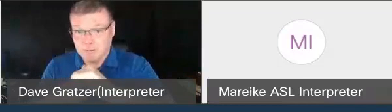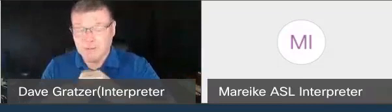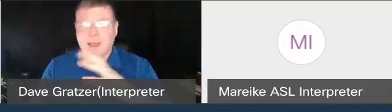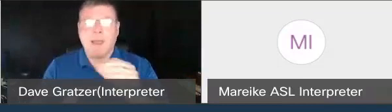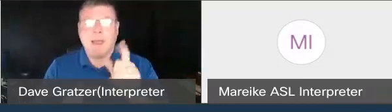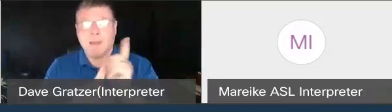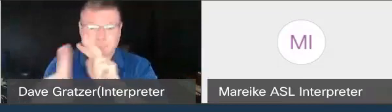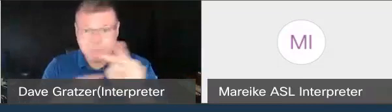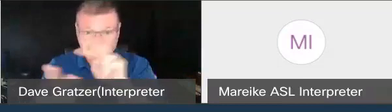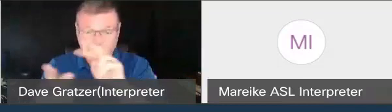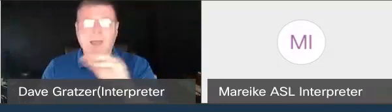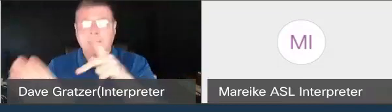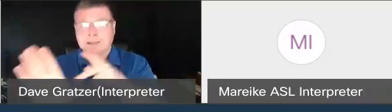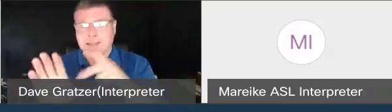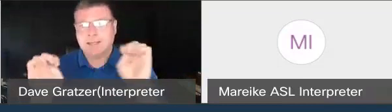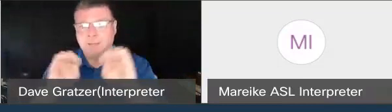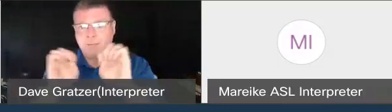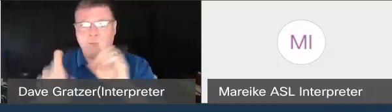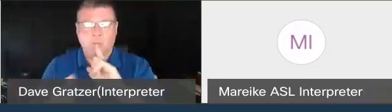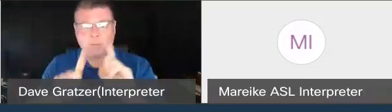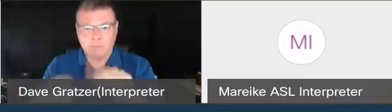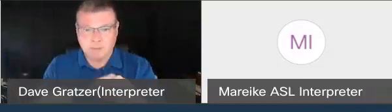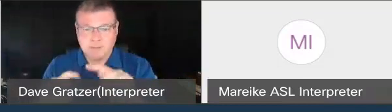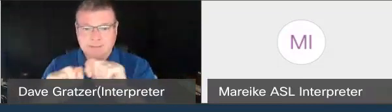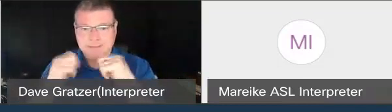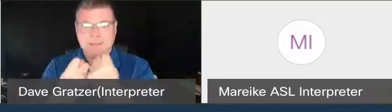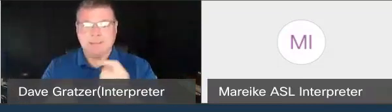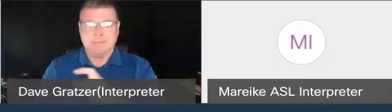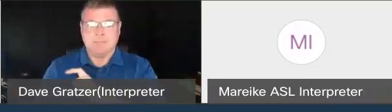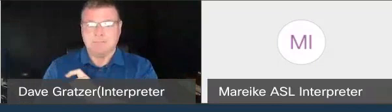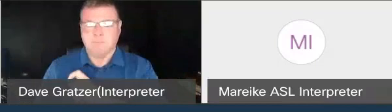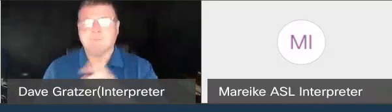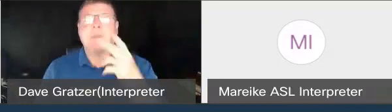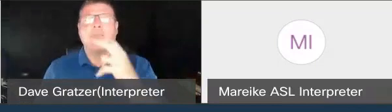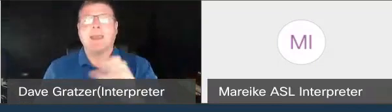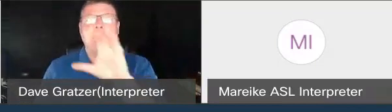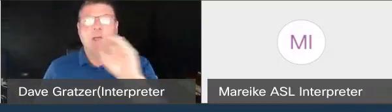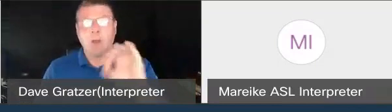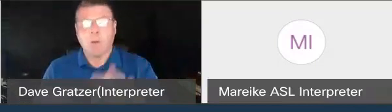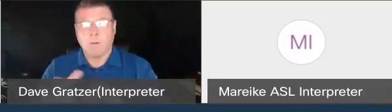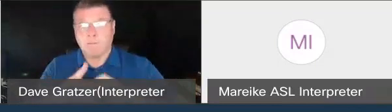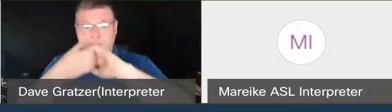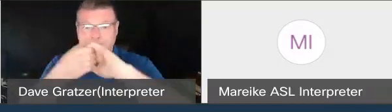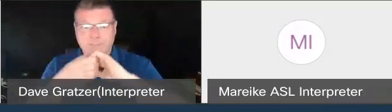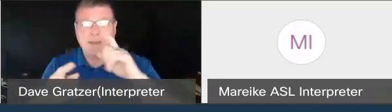and as a psychiatric emergency response team officer. He co-founded the Serial Inebriate Program